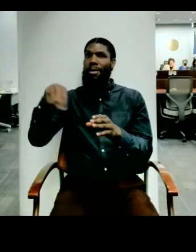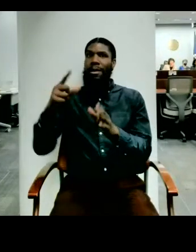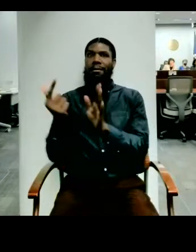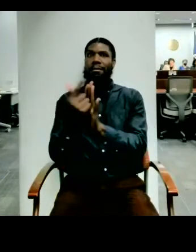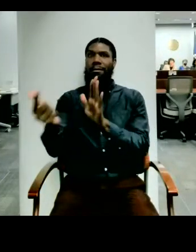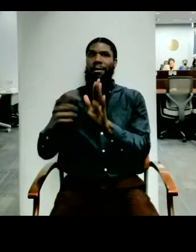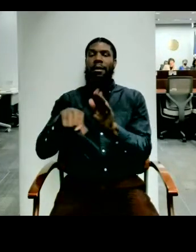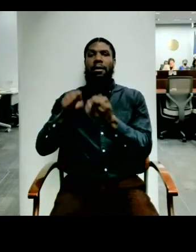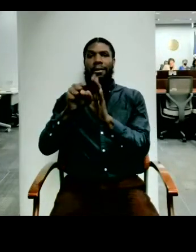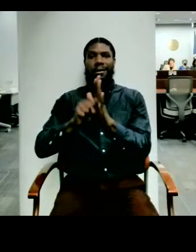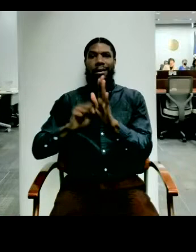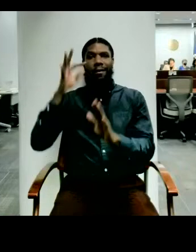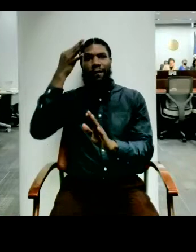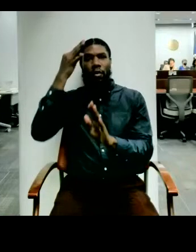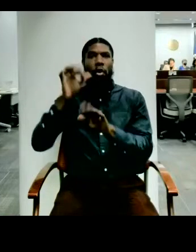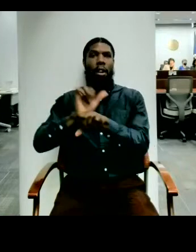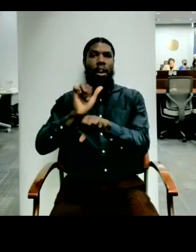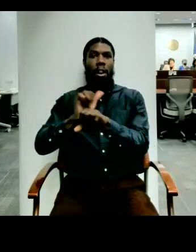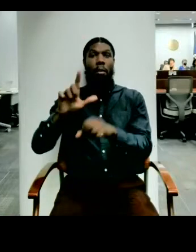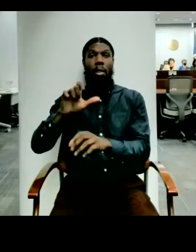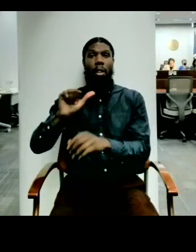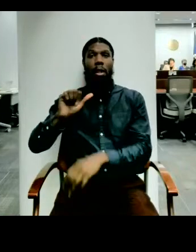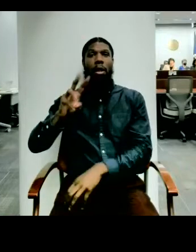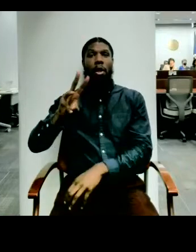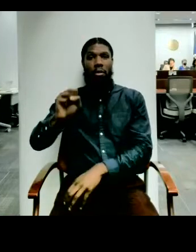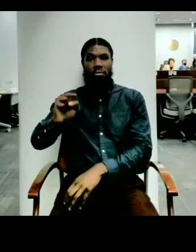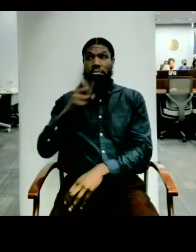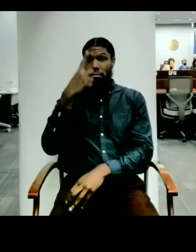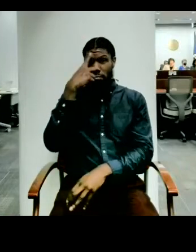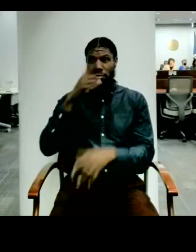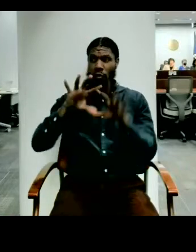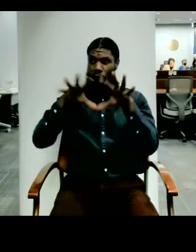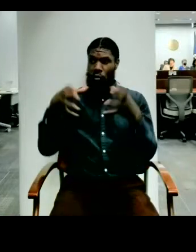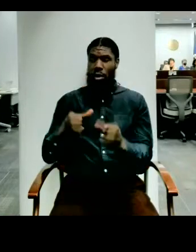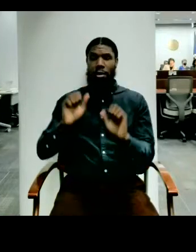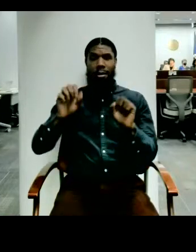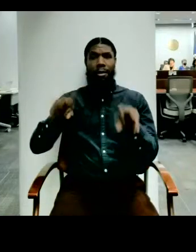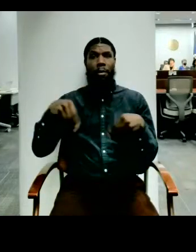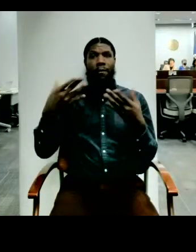I also, I think overall you can lead and providing guidance on the issues surrounding